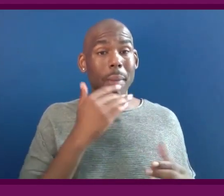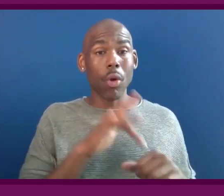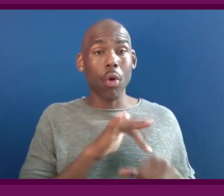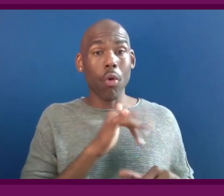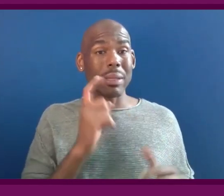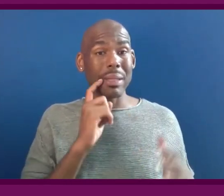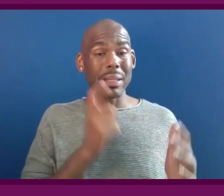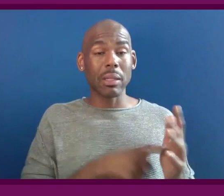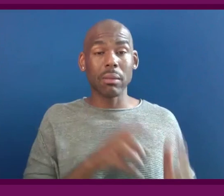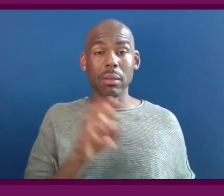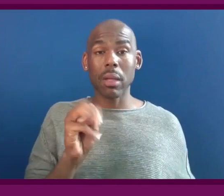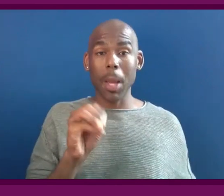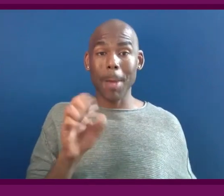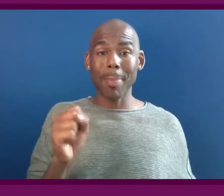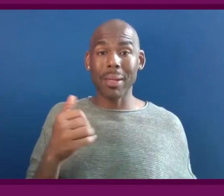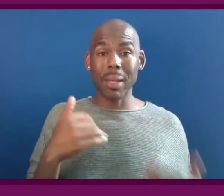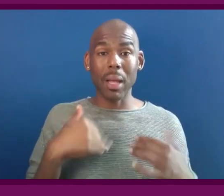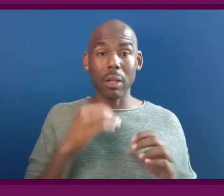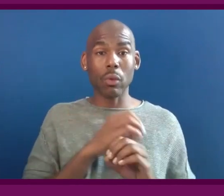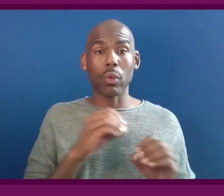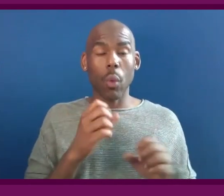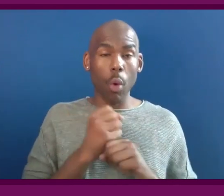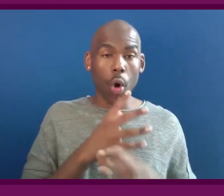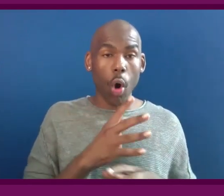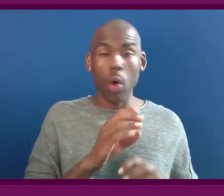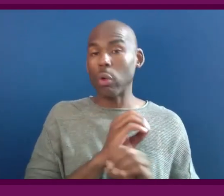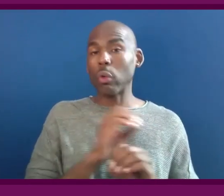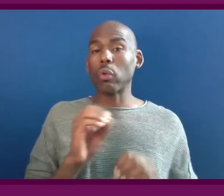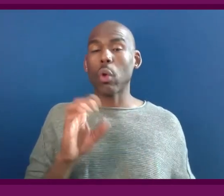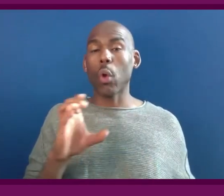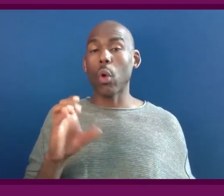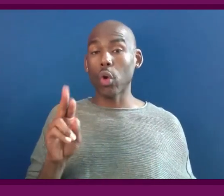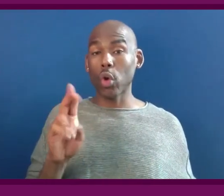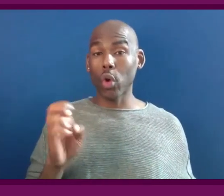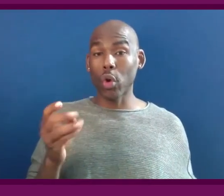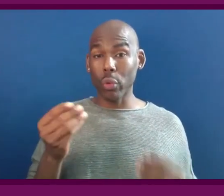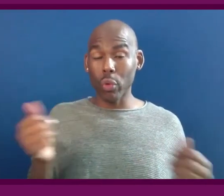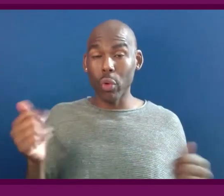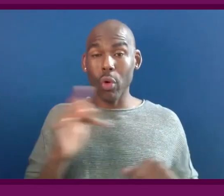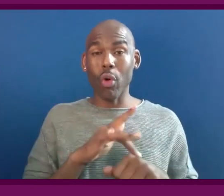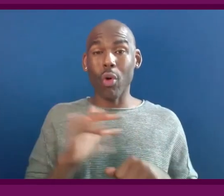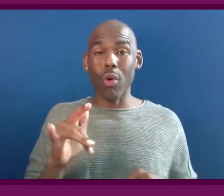Because even though MS has no cause and no cure right now, early detection and proper